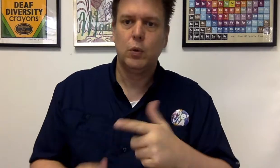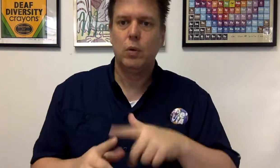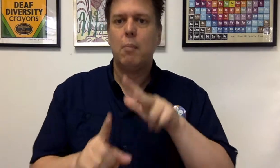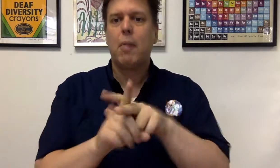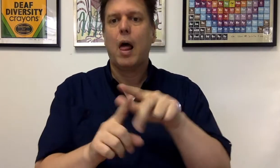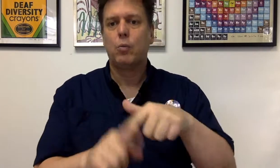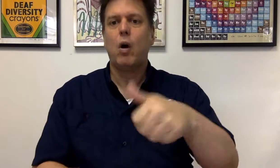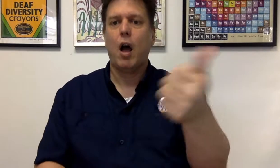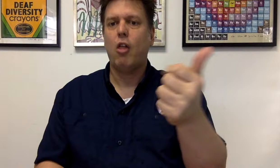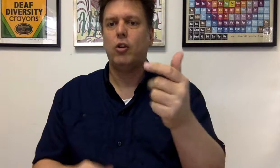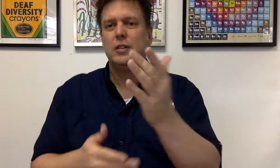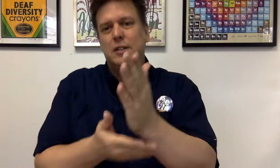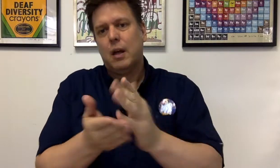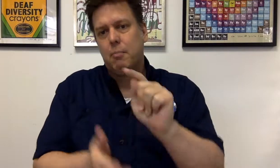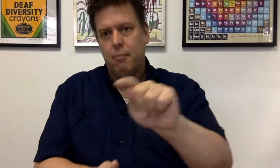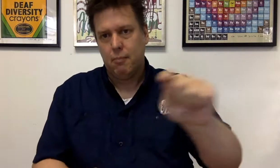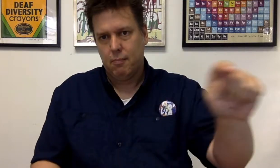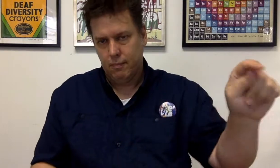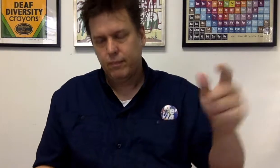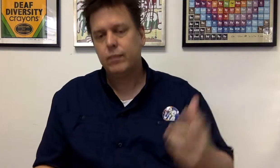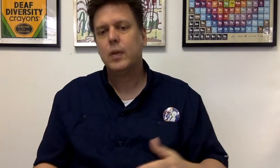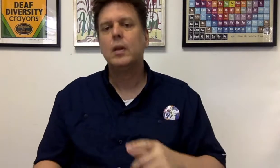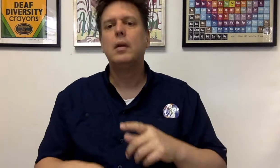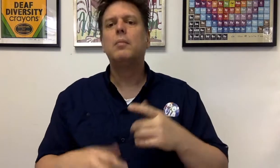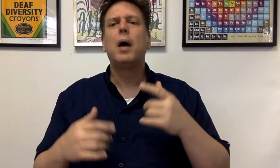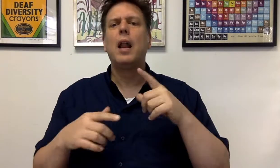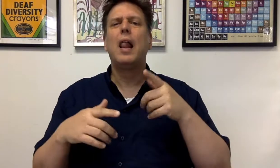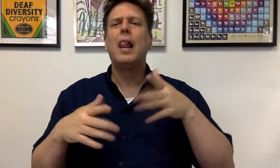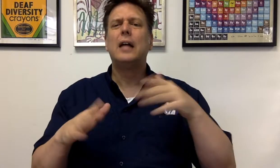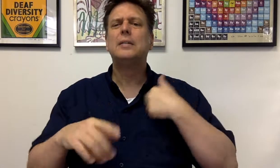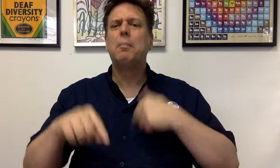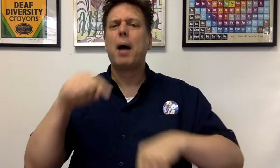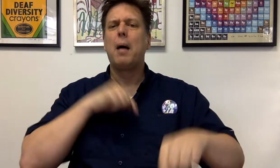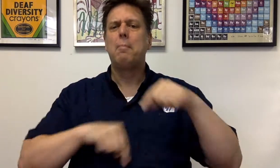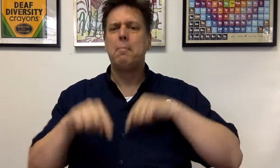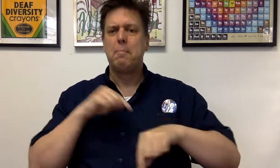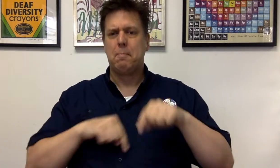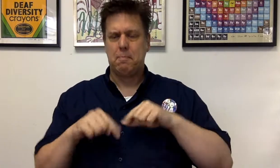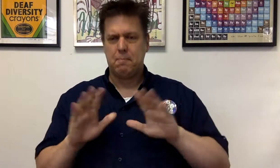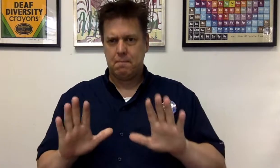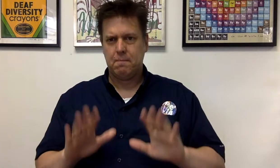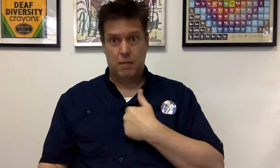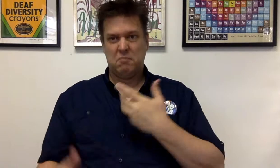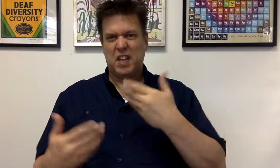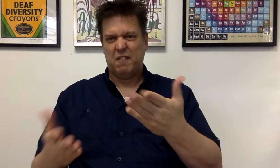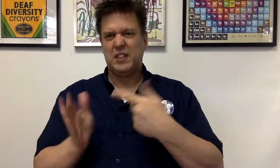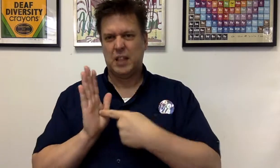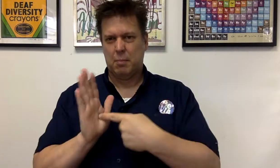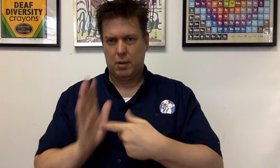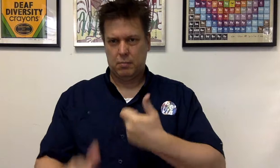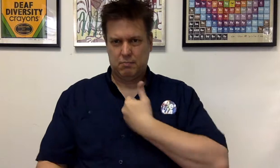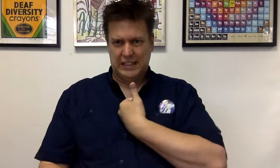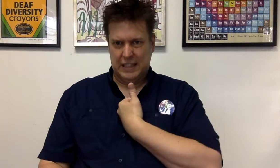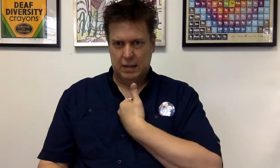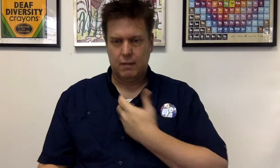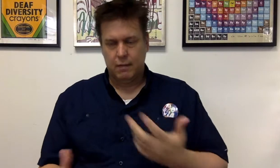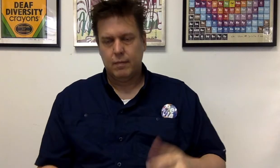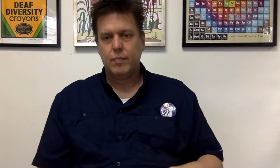to allow it to apply to certain others, but let's back up. I'll give you an